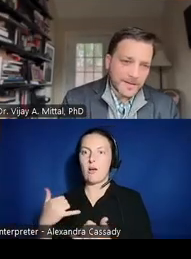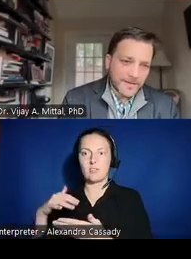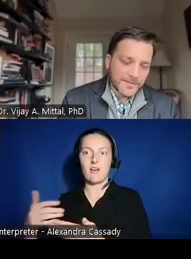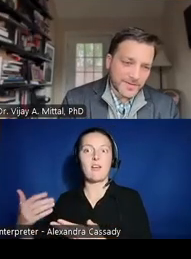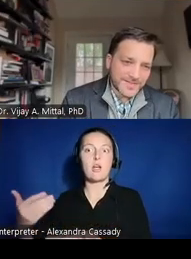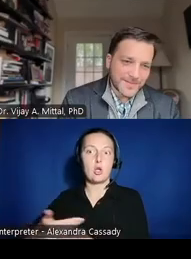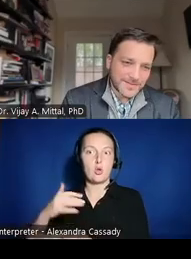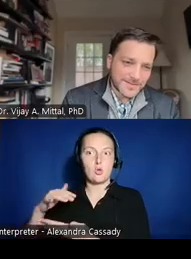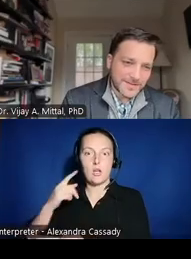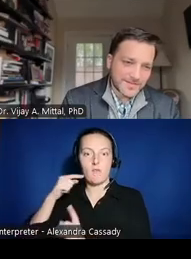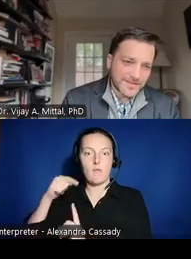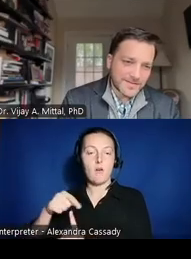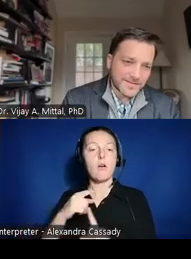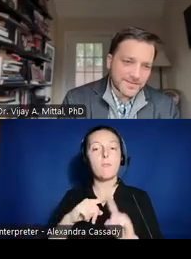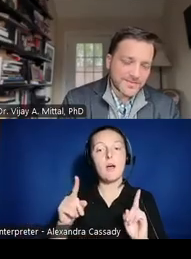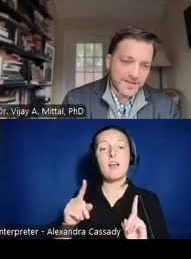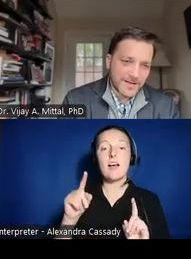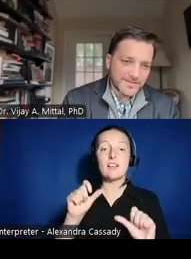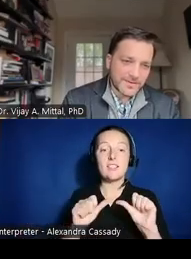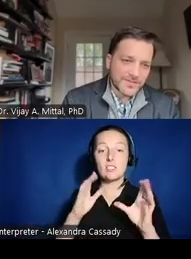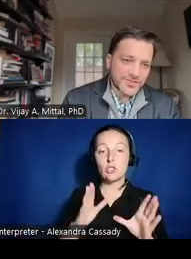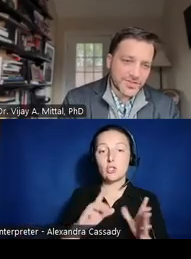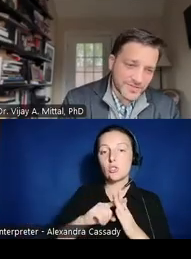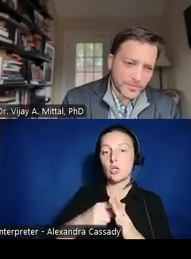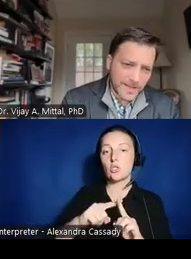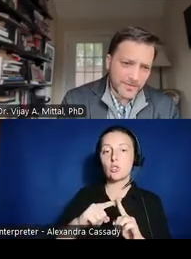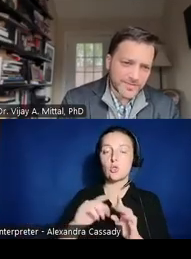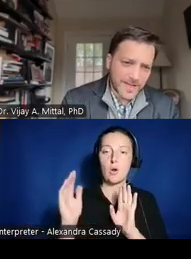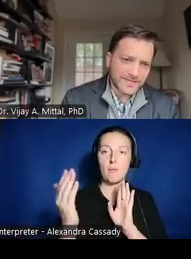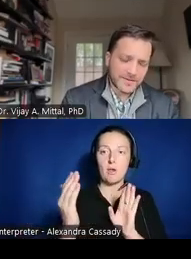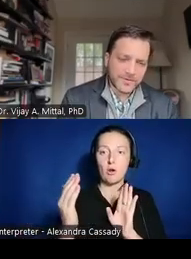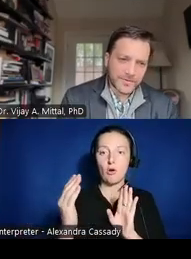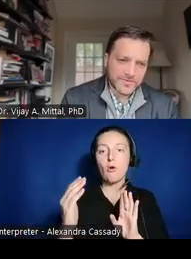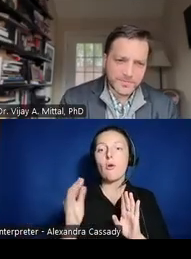uh the participants. So the assessors uh started to change their behaviors as the interviews